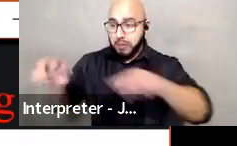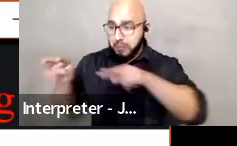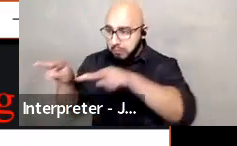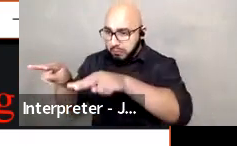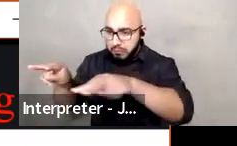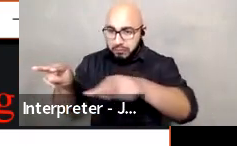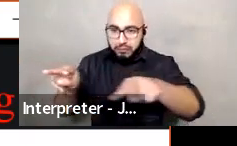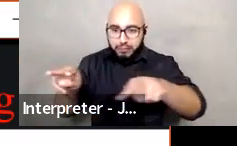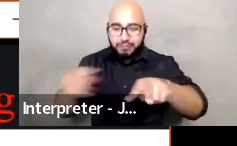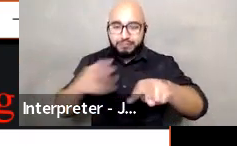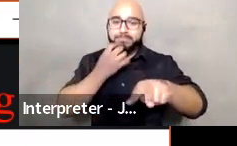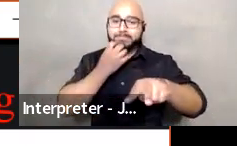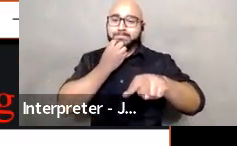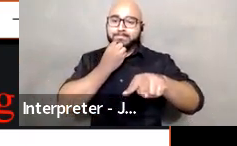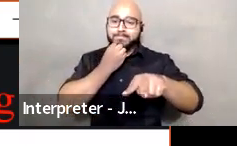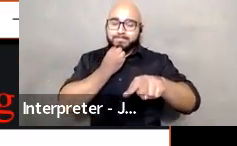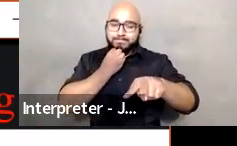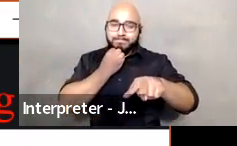A middle finger to black people.